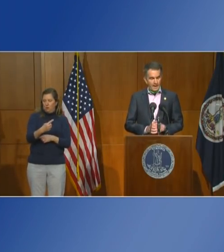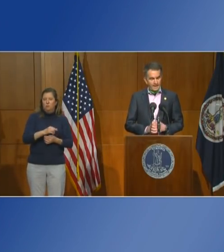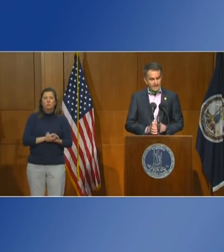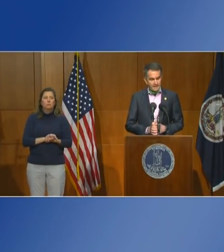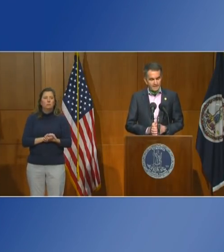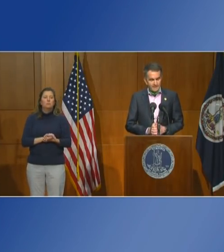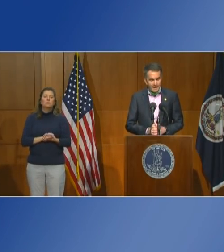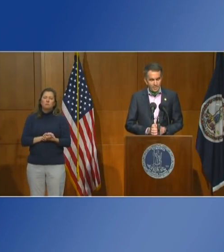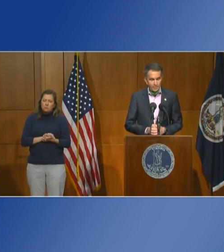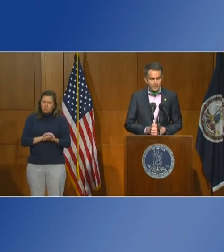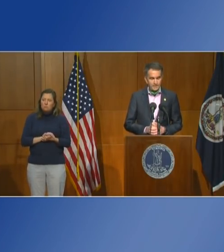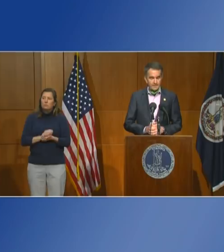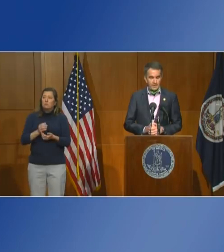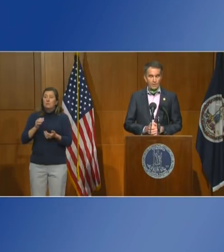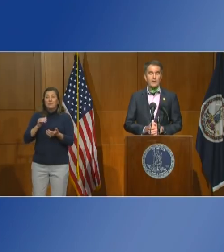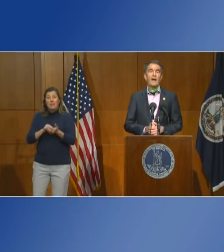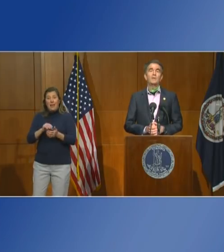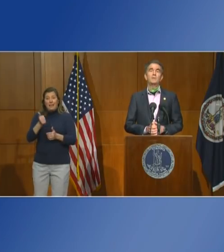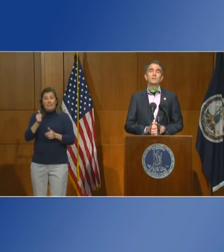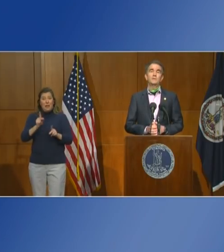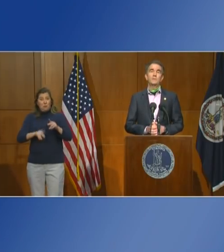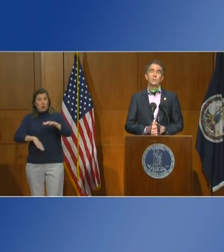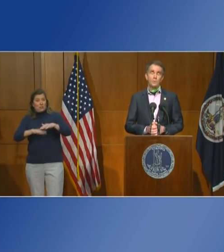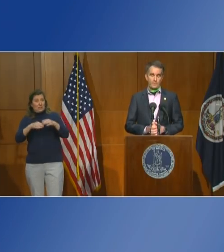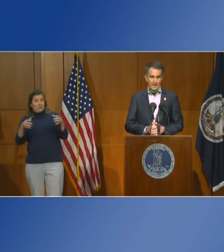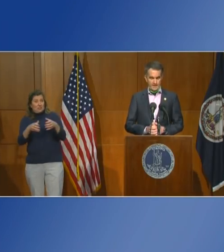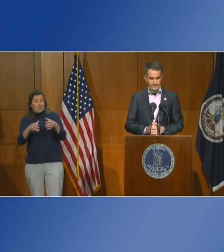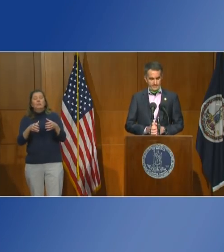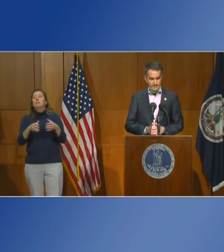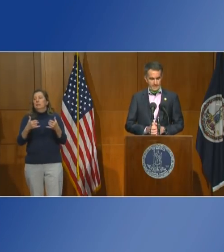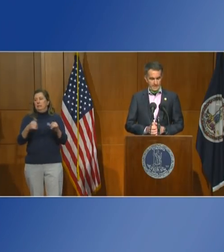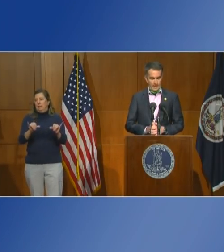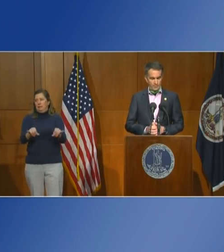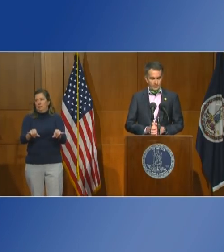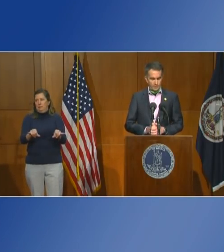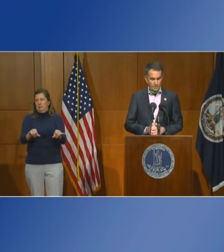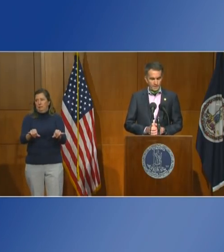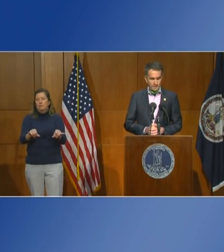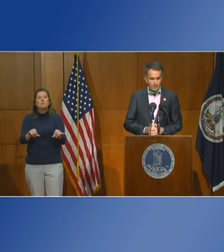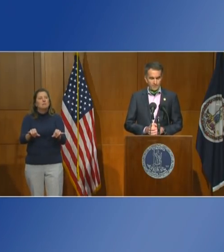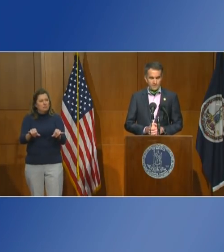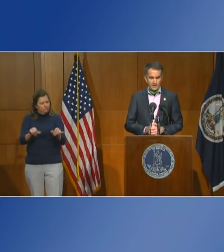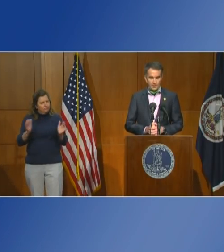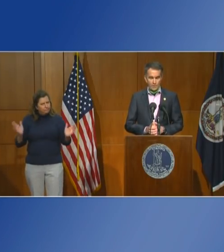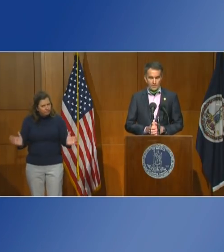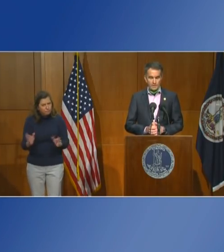OVERNIGHT SUMMER CAMPS WILL REMAIN CLOSED IN PHASE ONE. AND